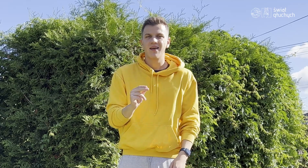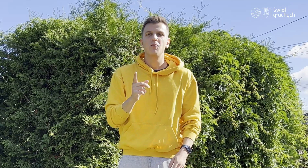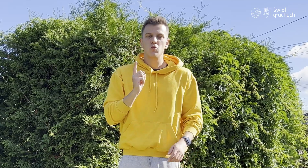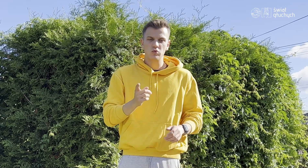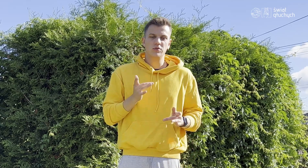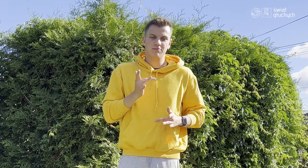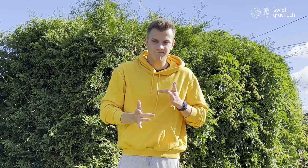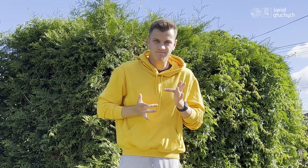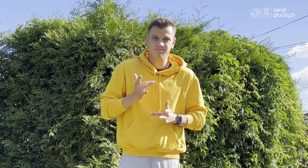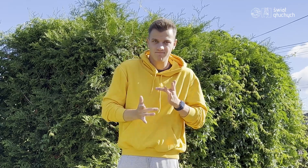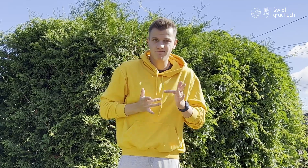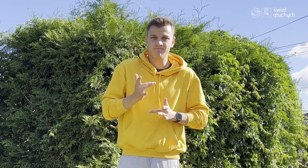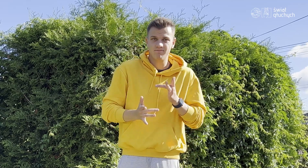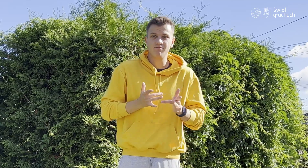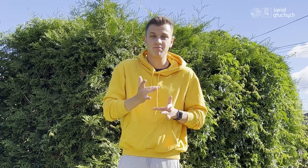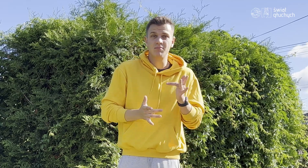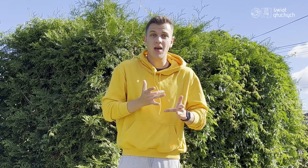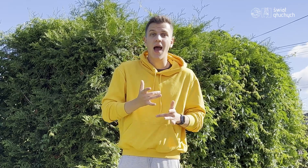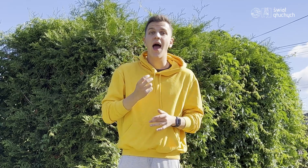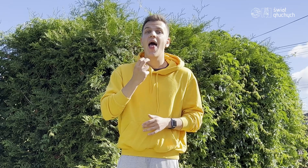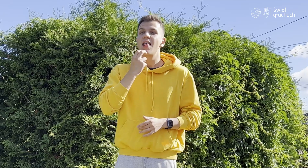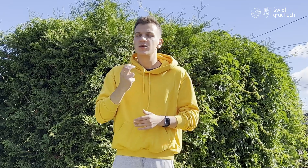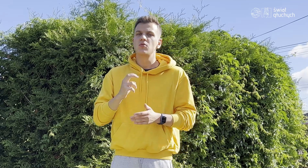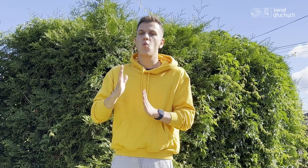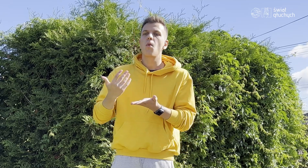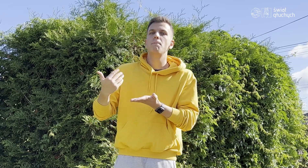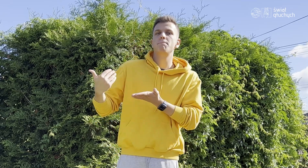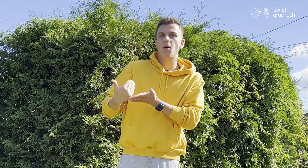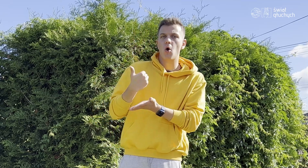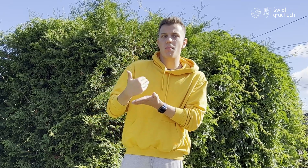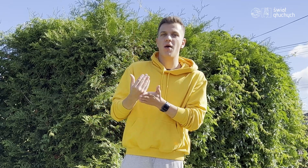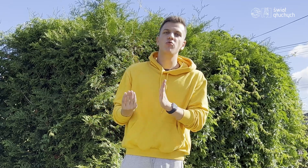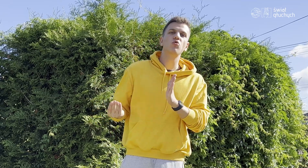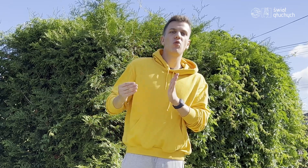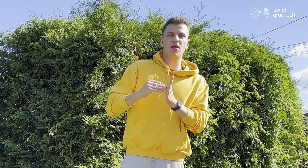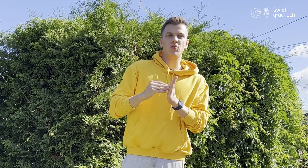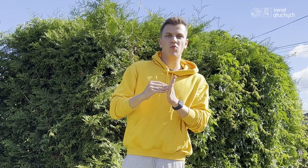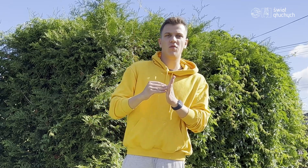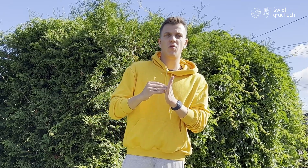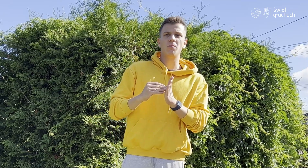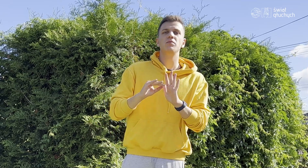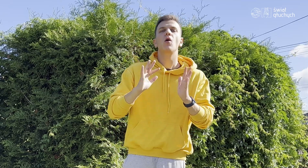We have to put work into it, and the motor is simply a booster.